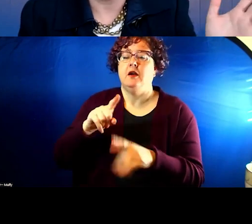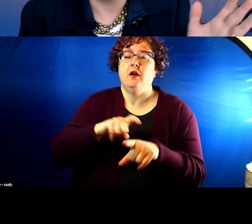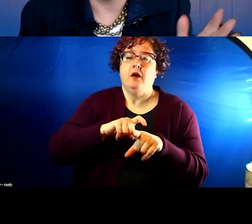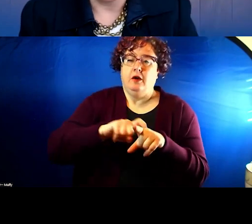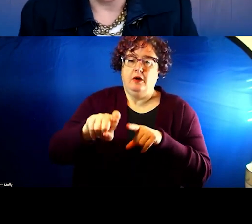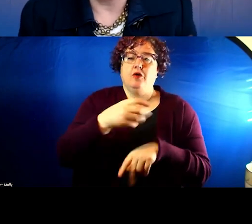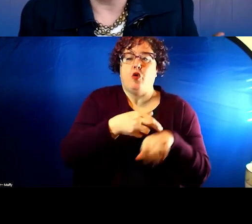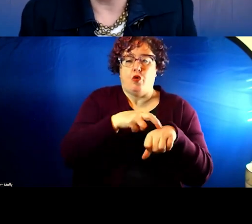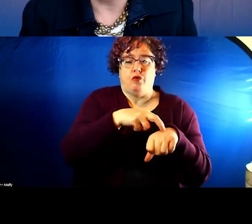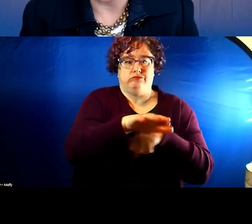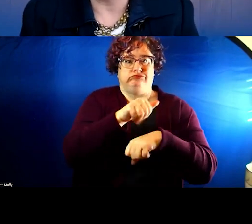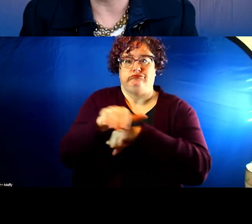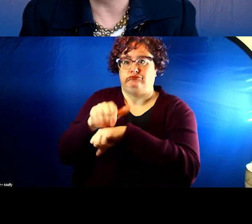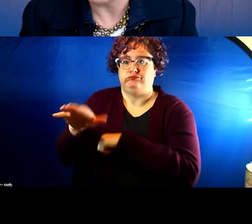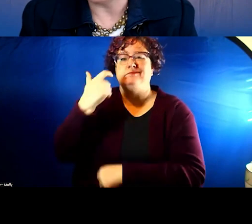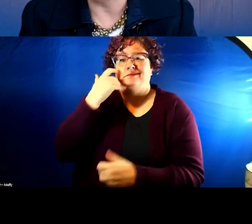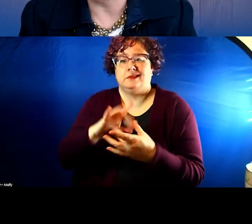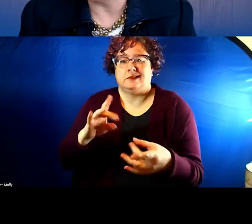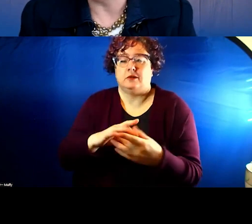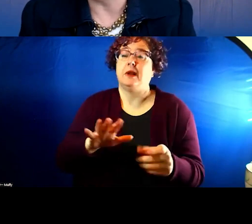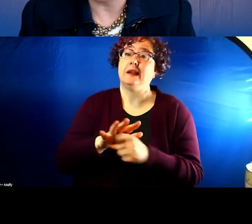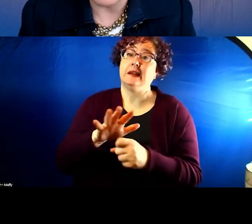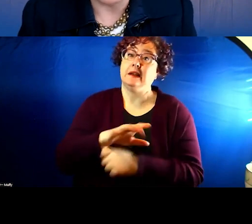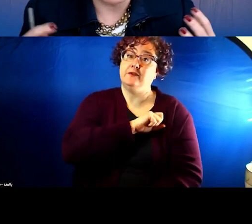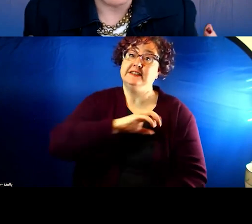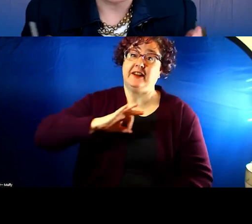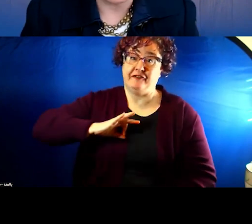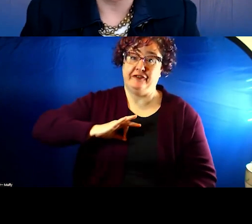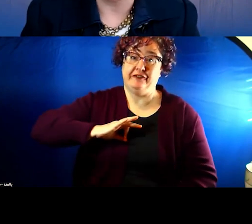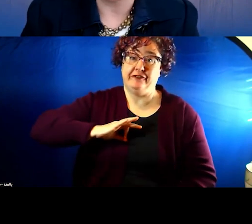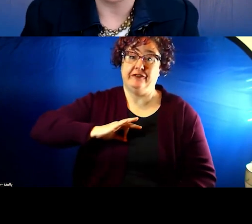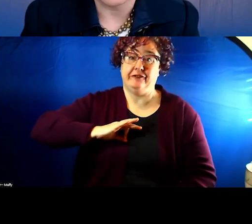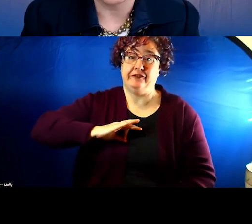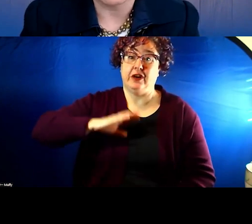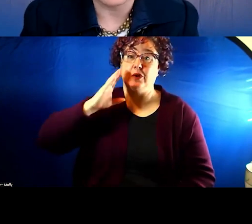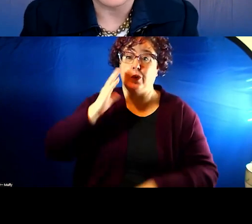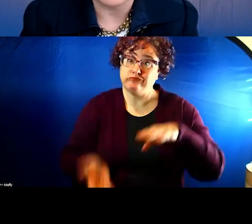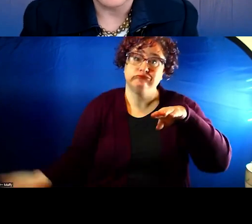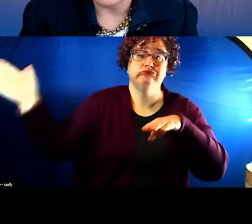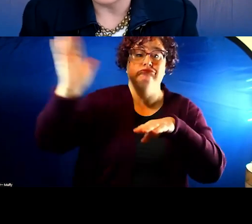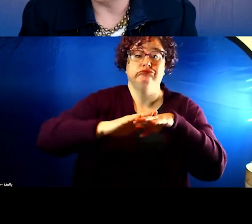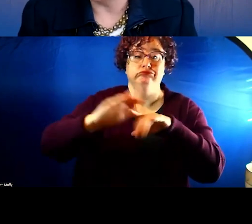TALKED ABOUT, AND ALSO, ADEQUATE STAFFING FOR THE IMMENSE INCREASE IN CALLS THAT WE ARE GETTING.